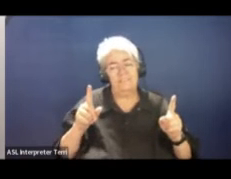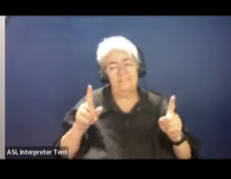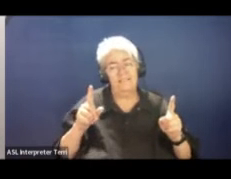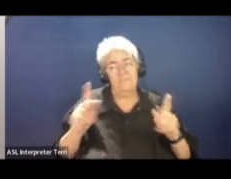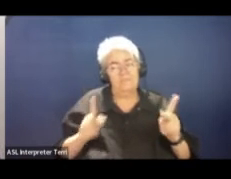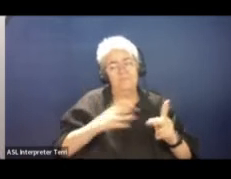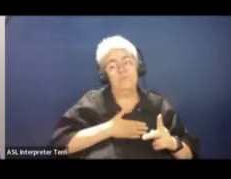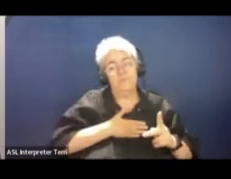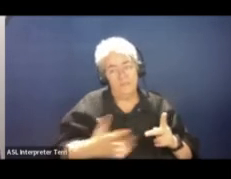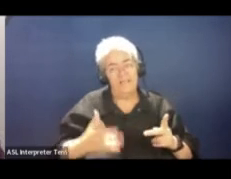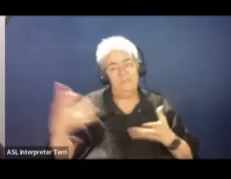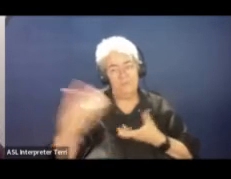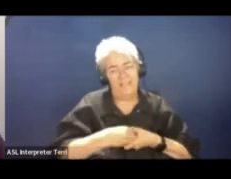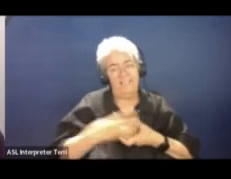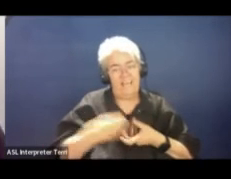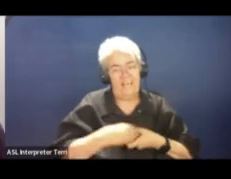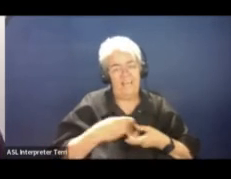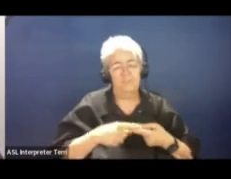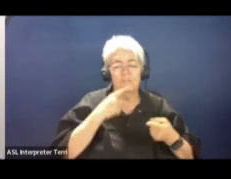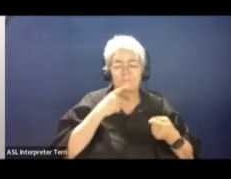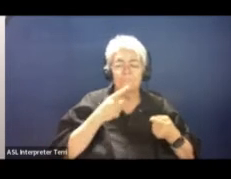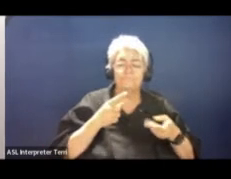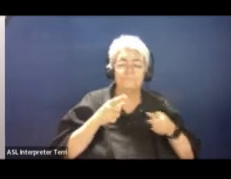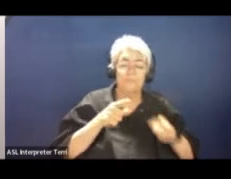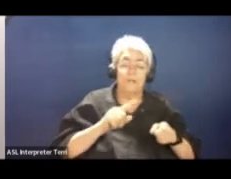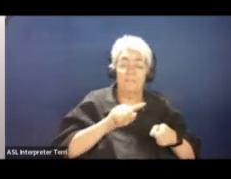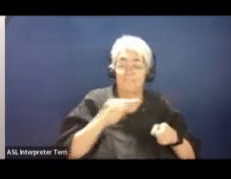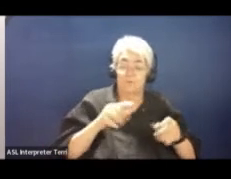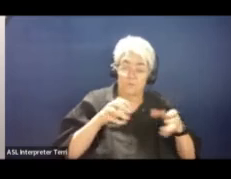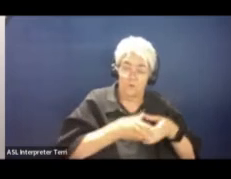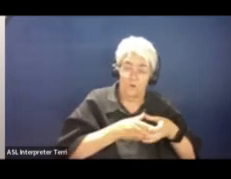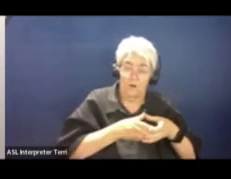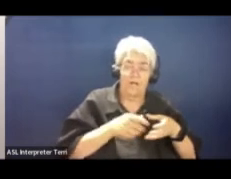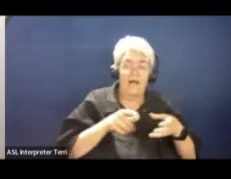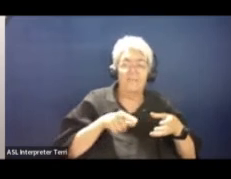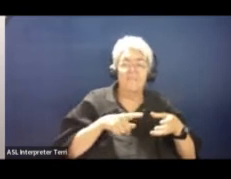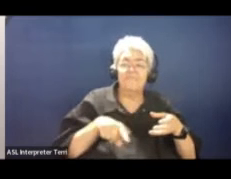The first cohort had lower level cases. So in our next cohort,